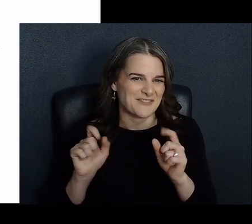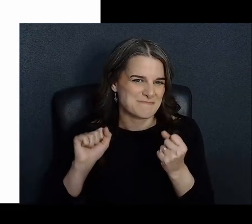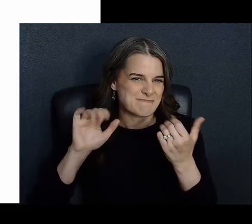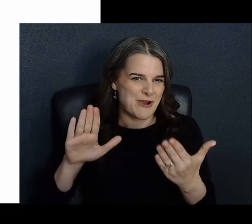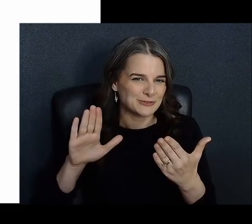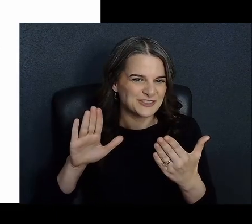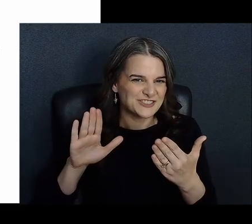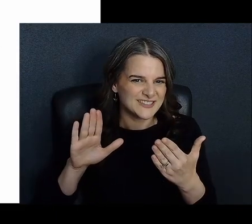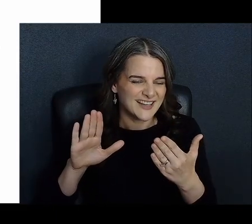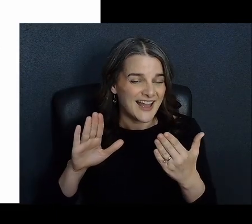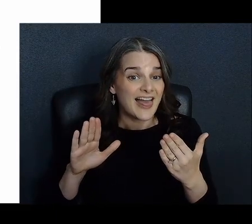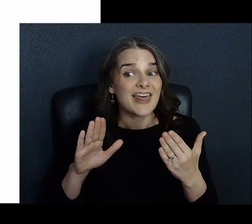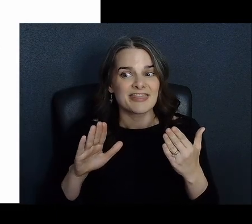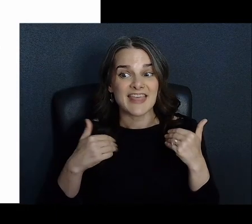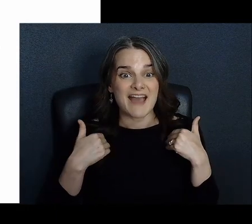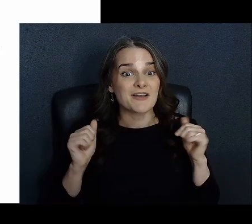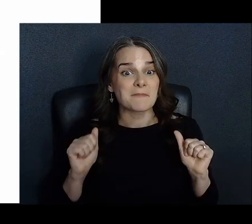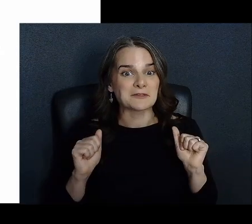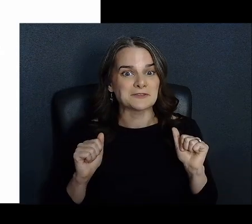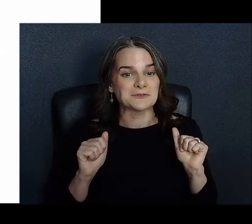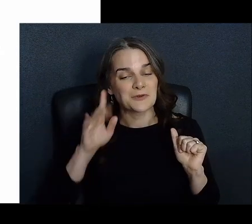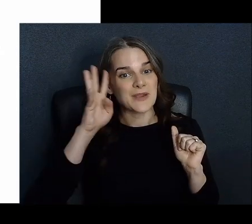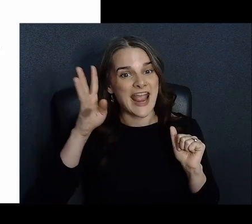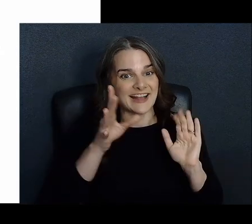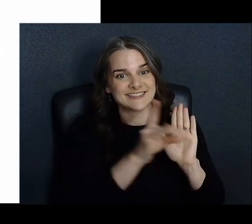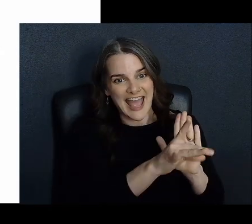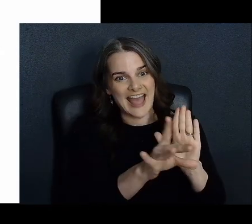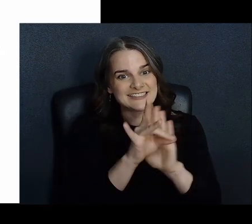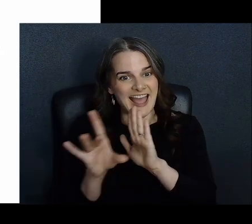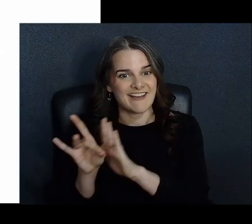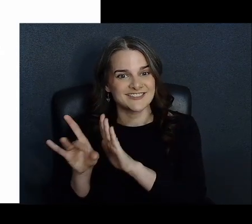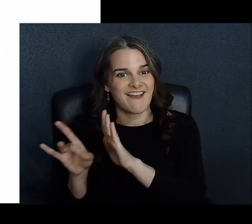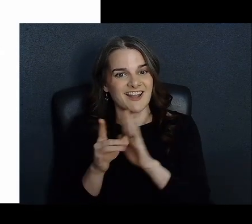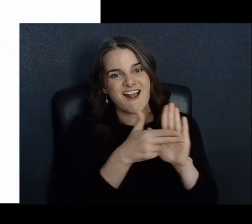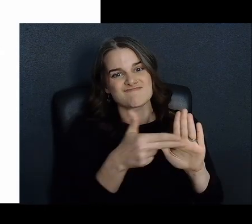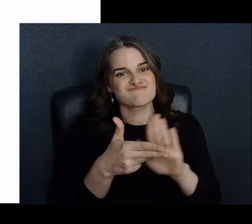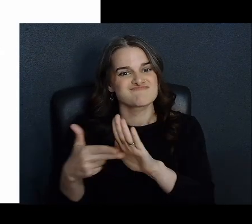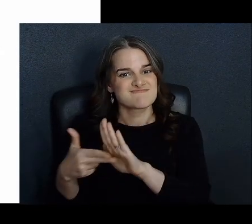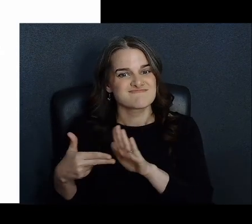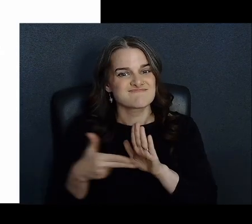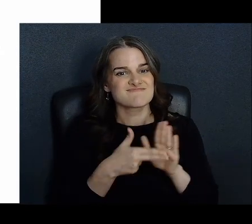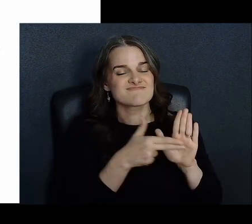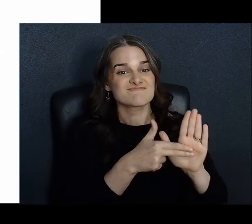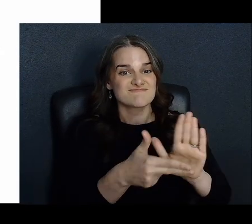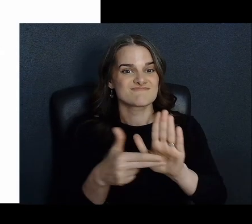to create tags, which would be then coded to identify that location.